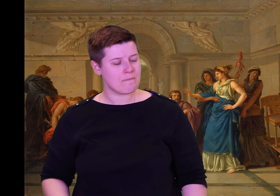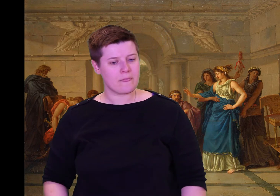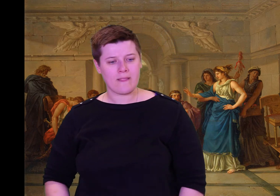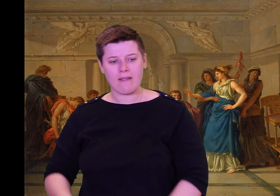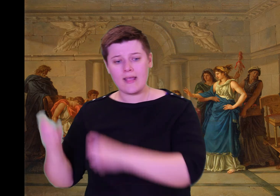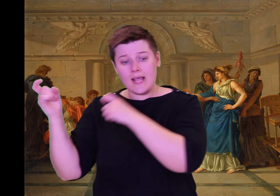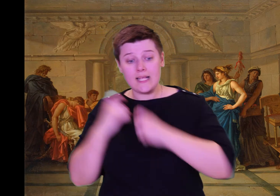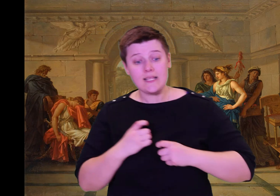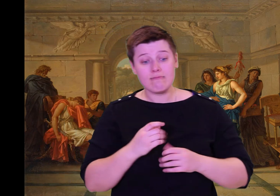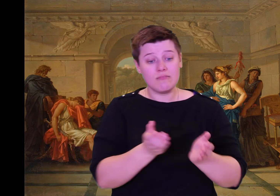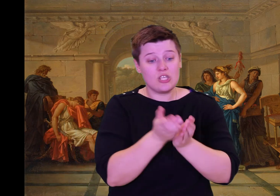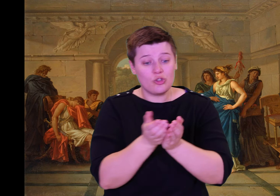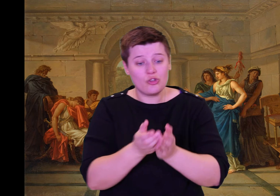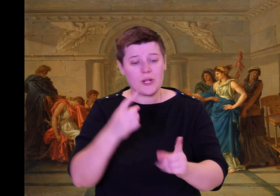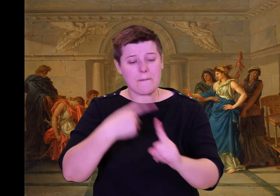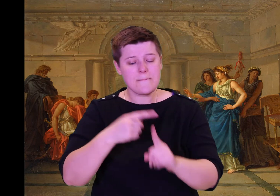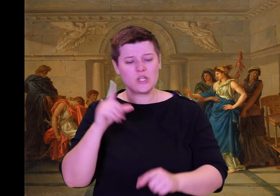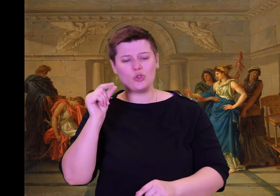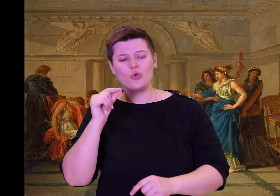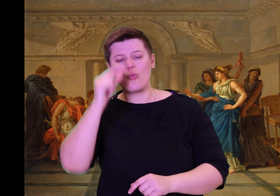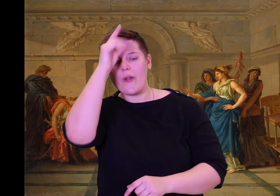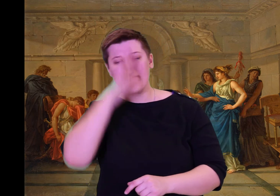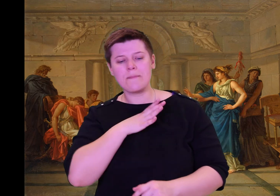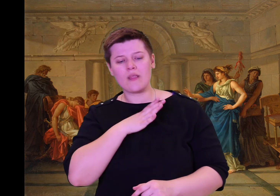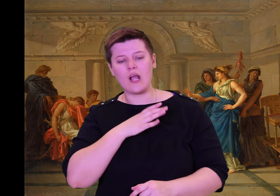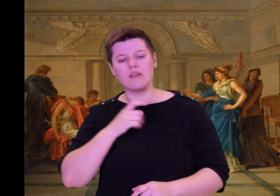this journey for his father!"